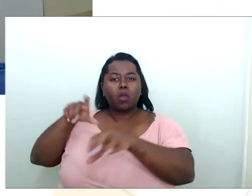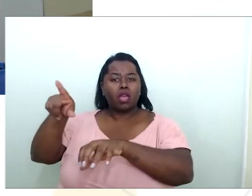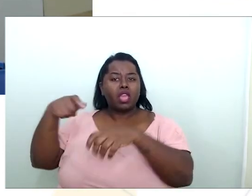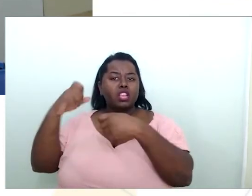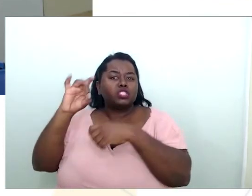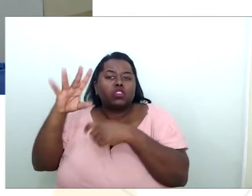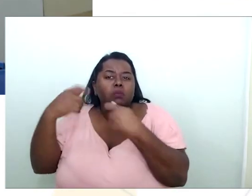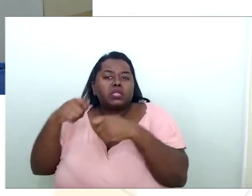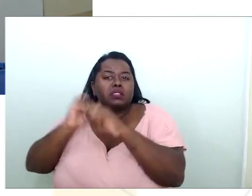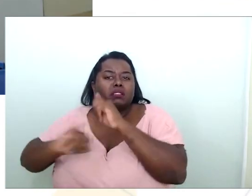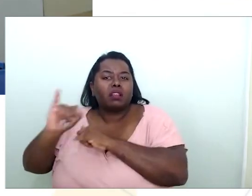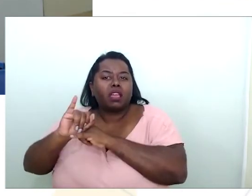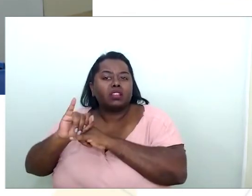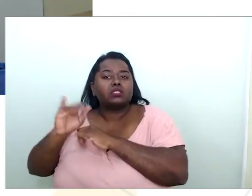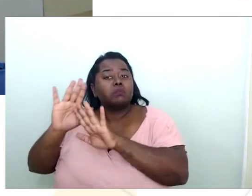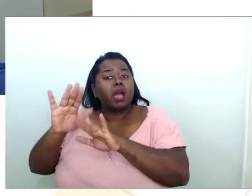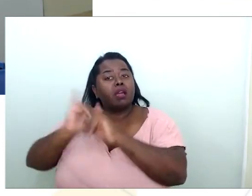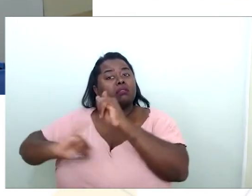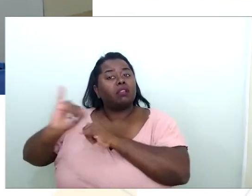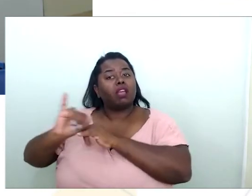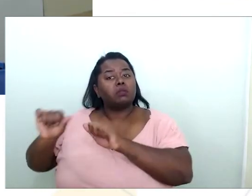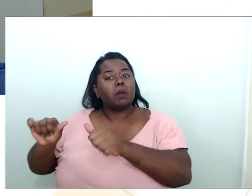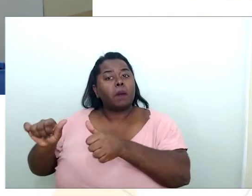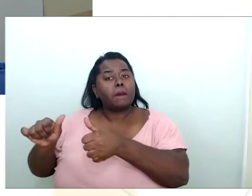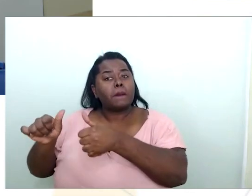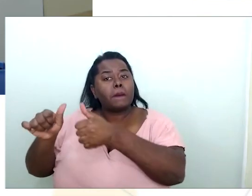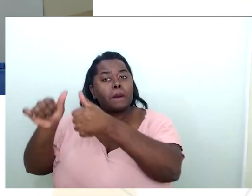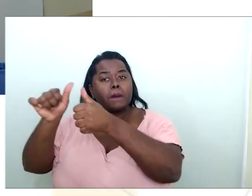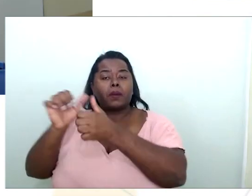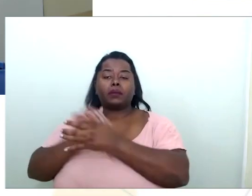that they would need is connectivity and connectivity is improving if you go to